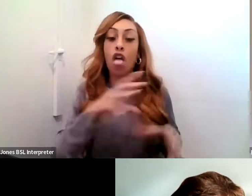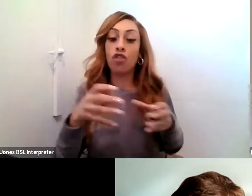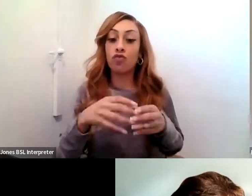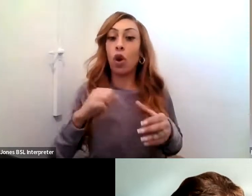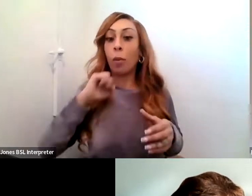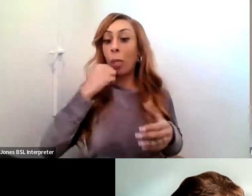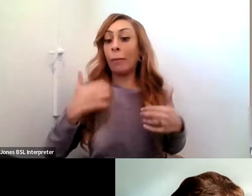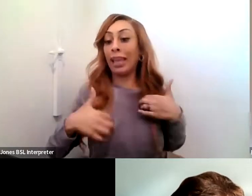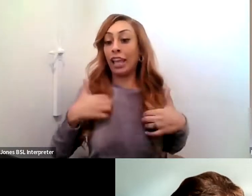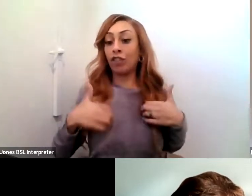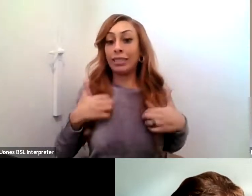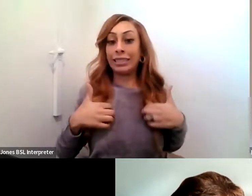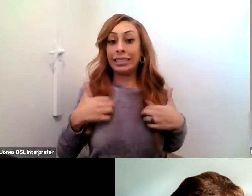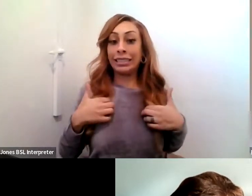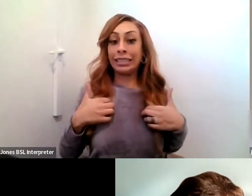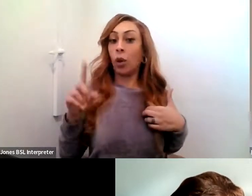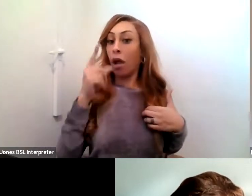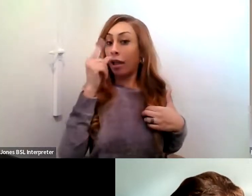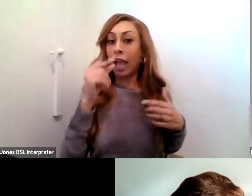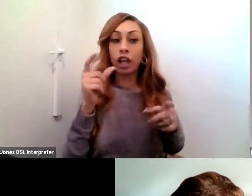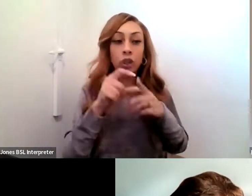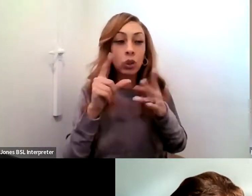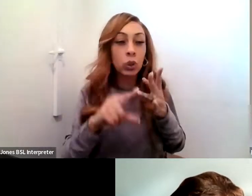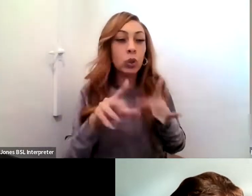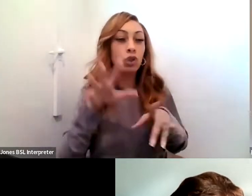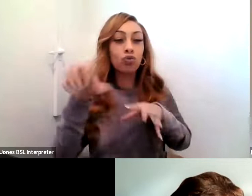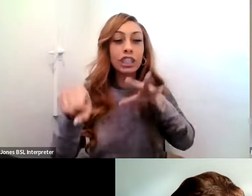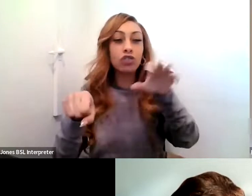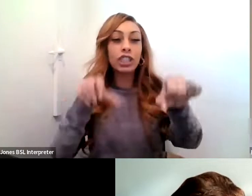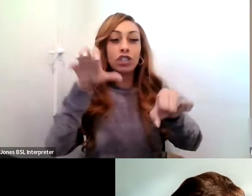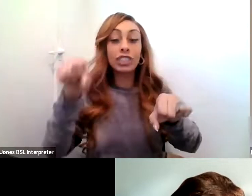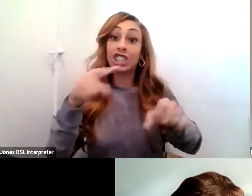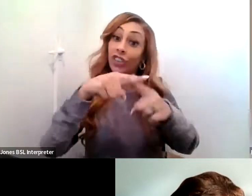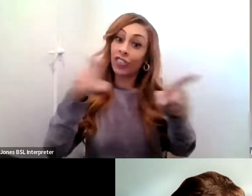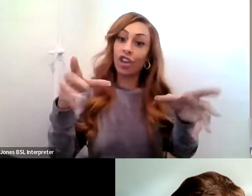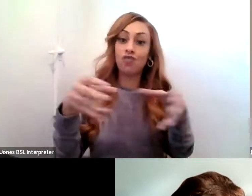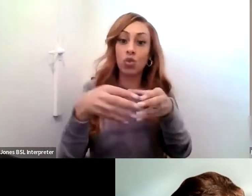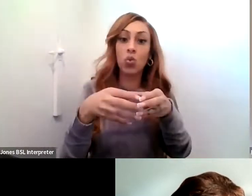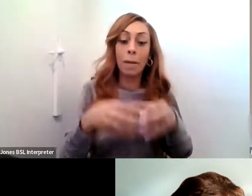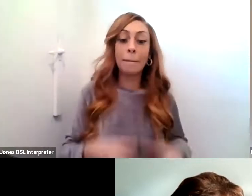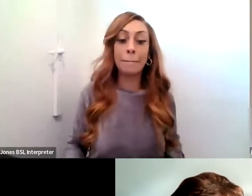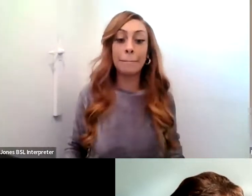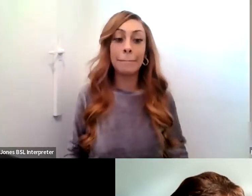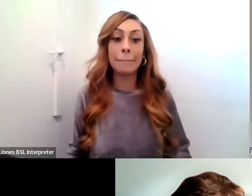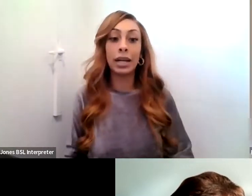And what we can do to specifically reach out to this group, as a kind of model for making sure that